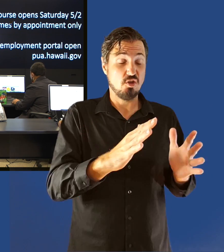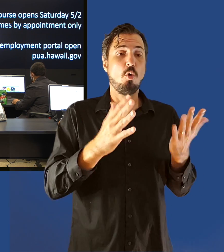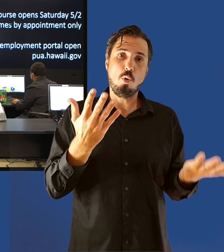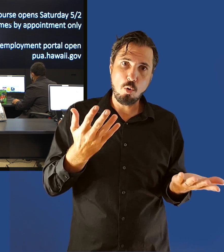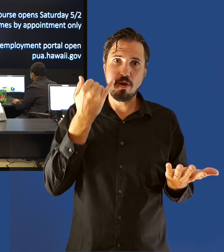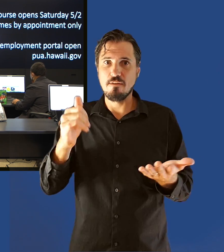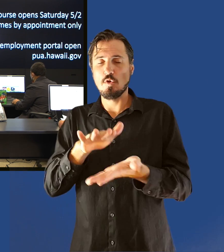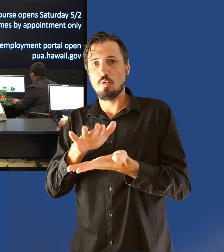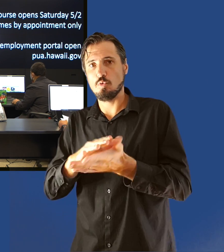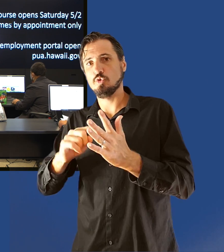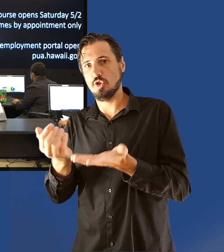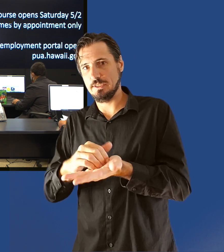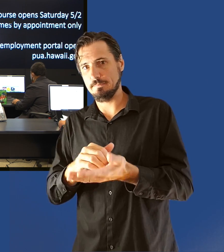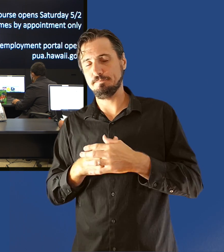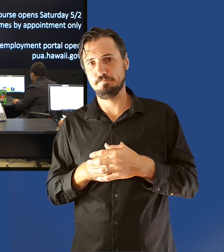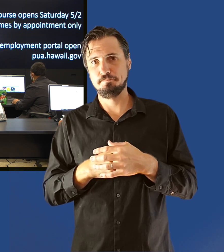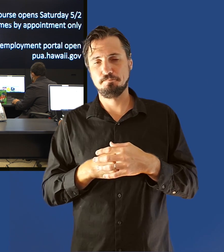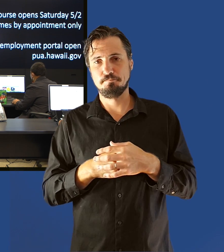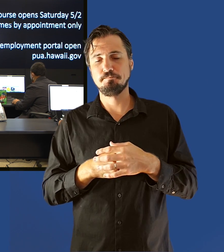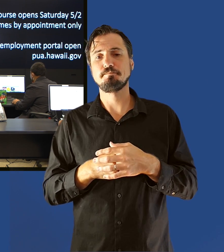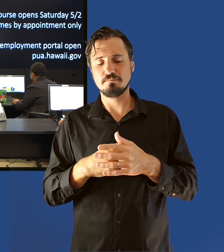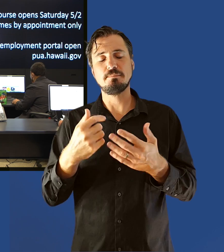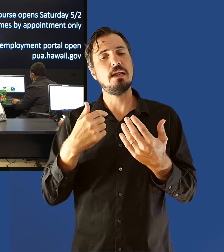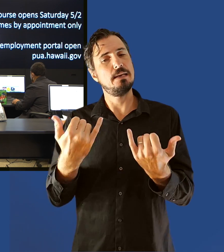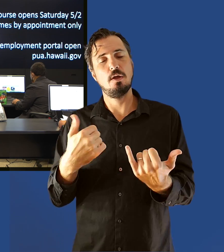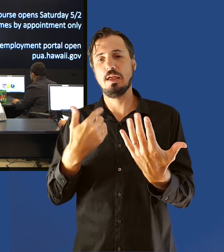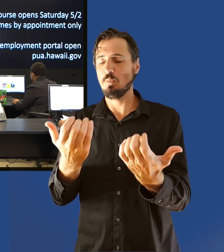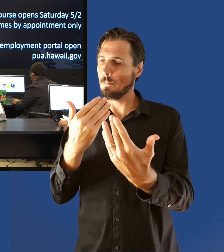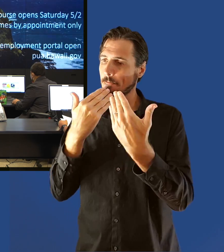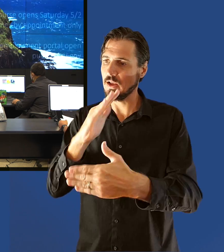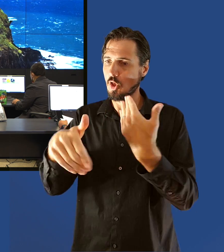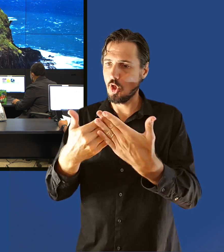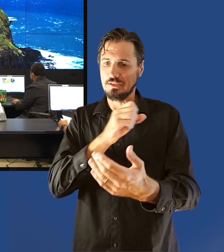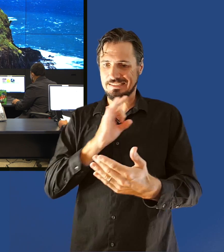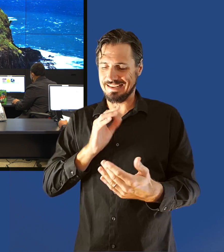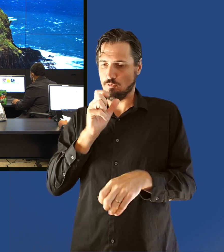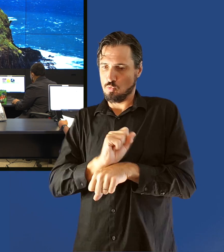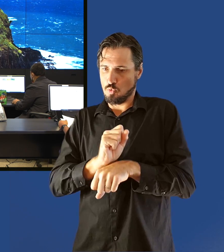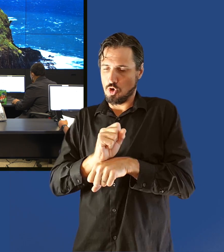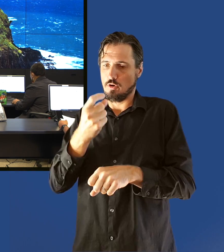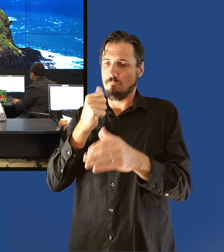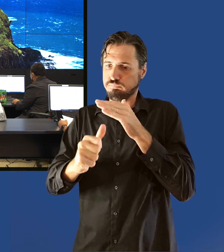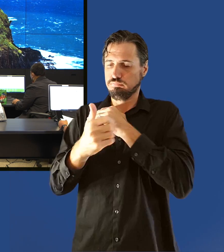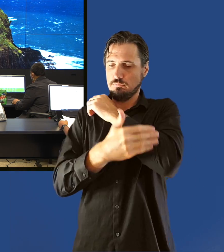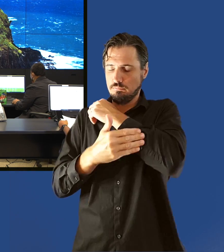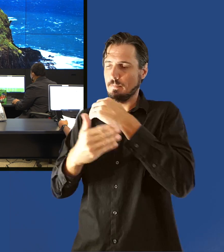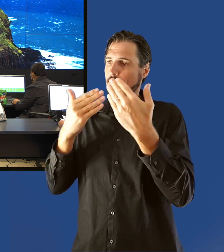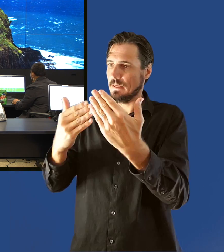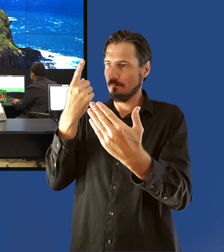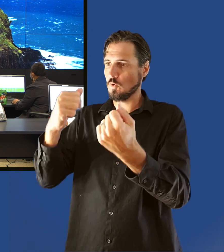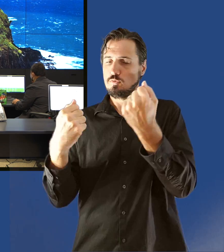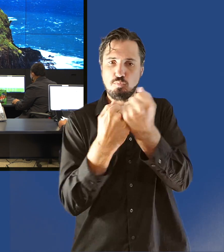I want to take this opportunity to personally thank each and every one of our county associates for continuing to show up for our community throughout this disaster.